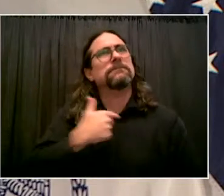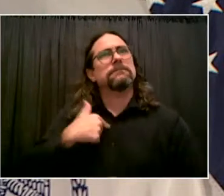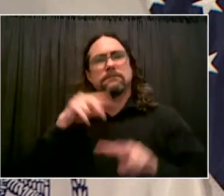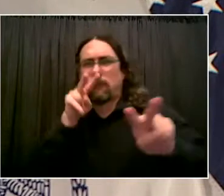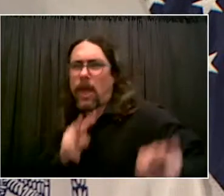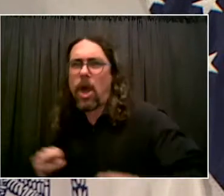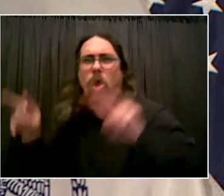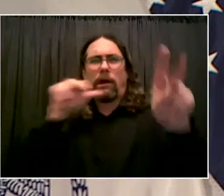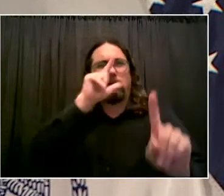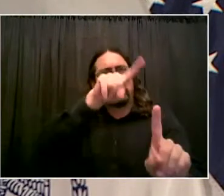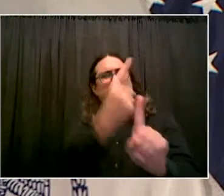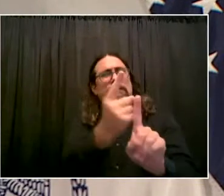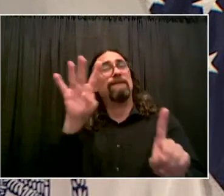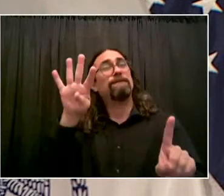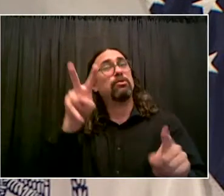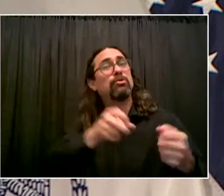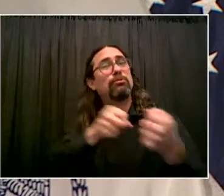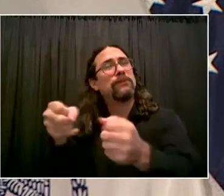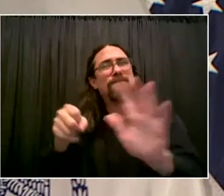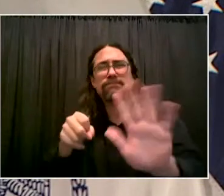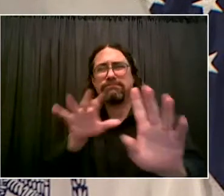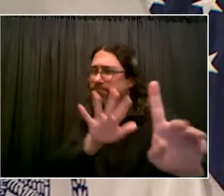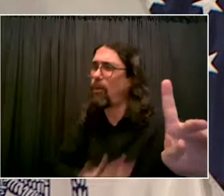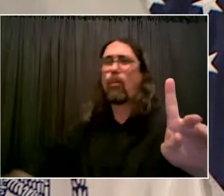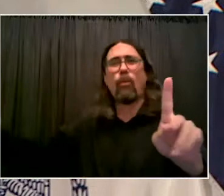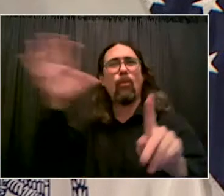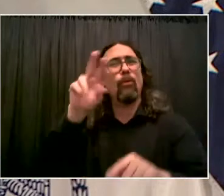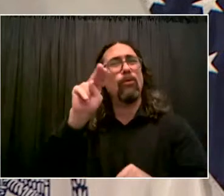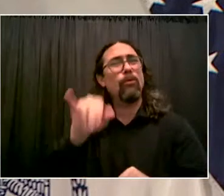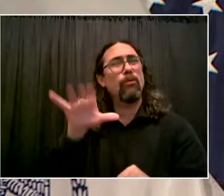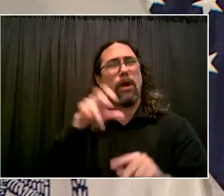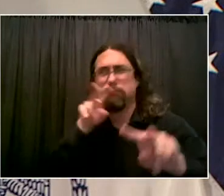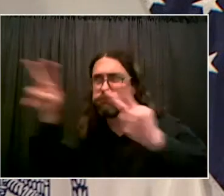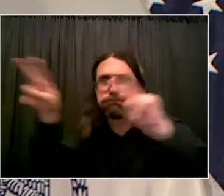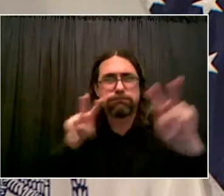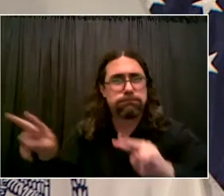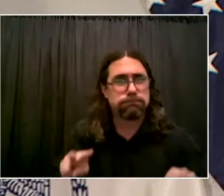OPINION THAT'S GREAT. IF THEY WANT TO STAND UP TO